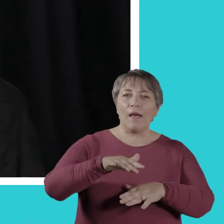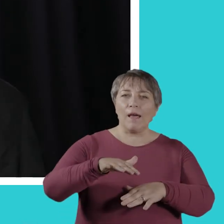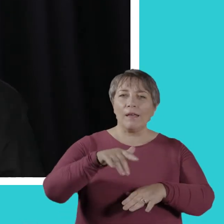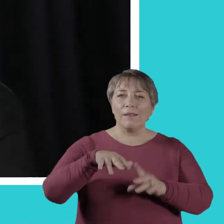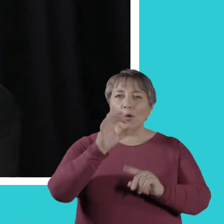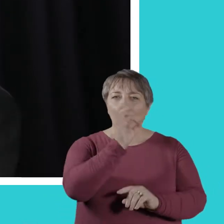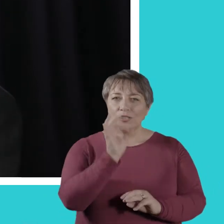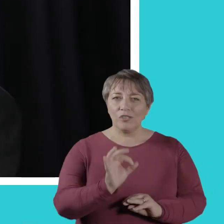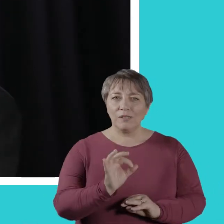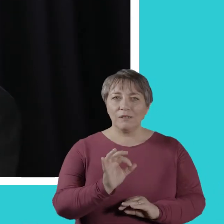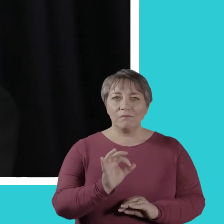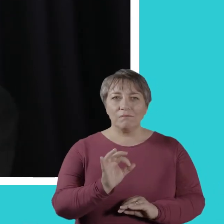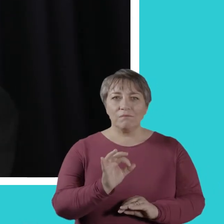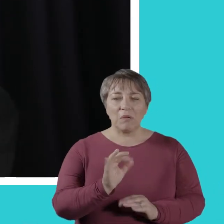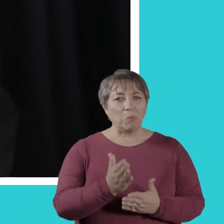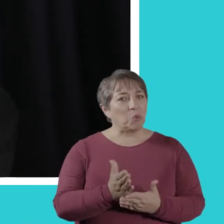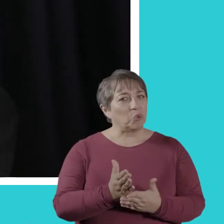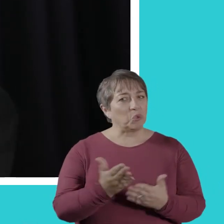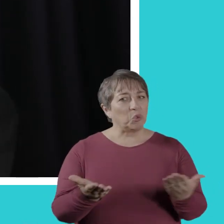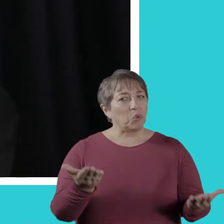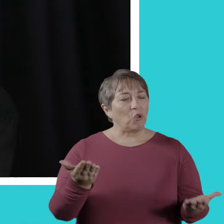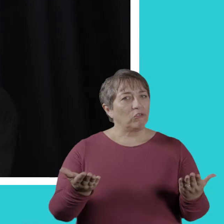I don't think that we should be seeking tolerance I think that we should be seeking